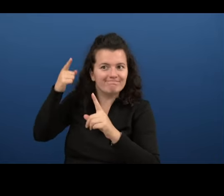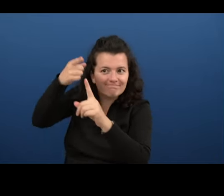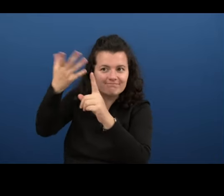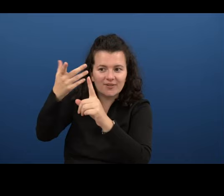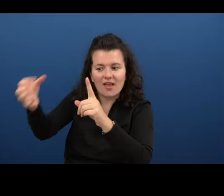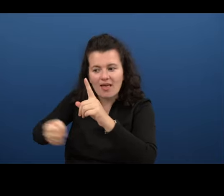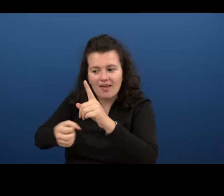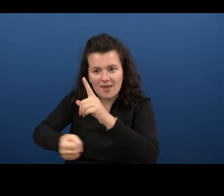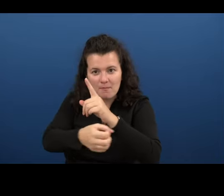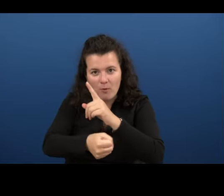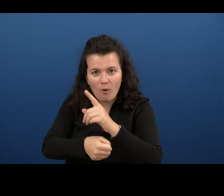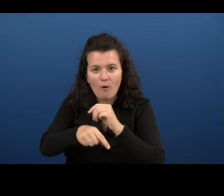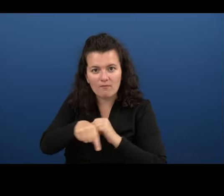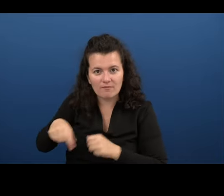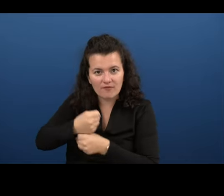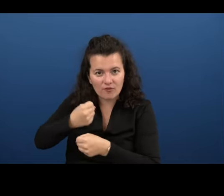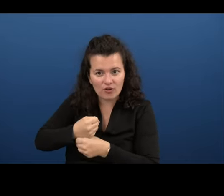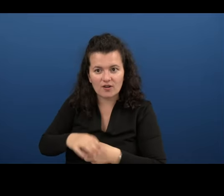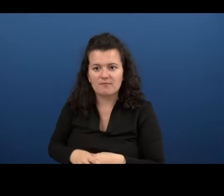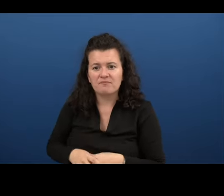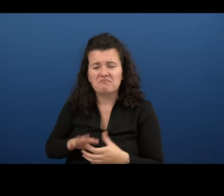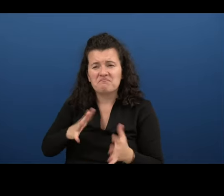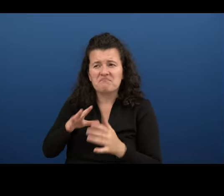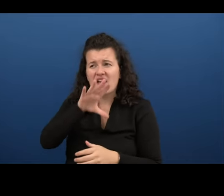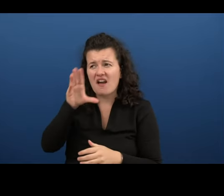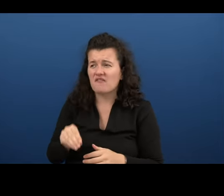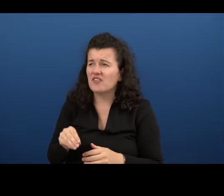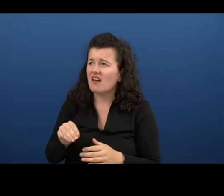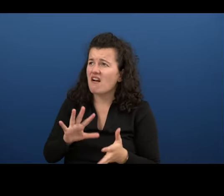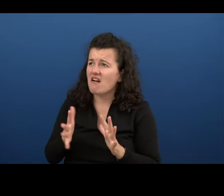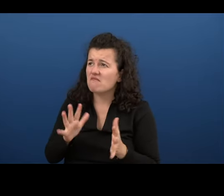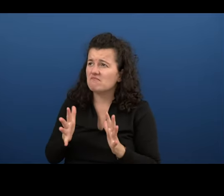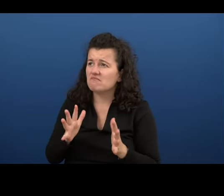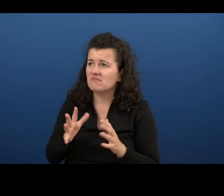on average, When we employ someone for the first time.